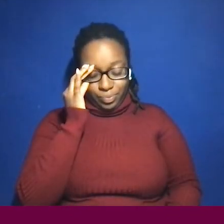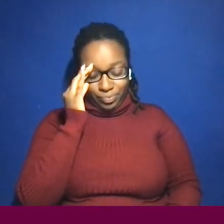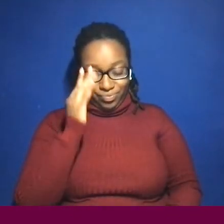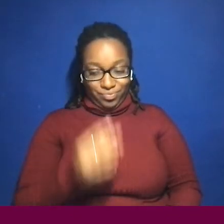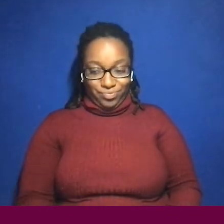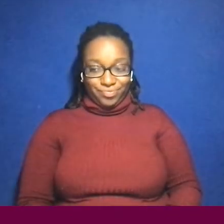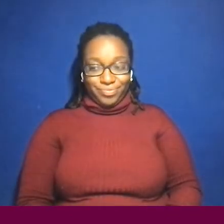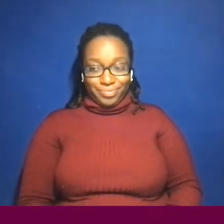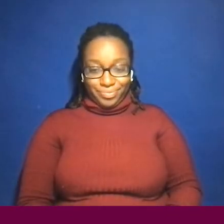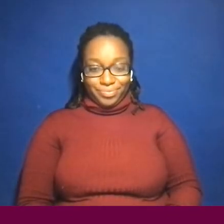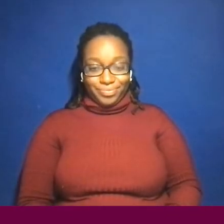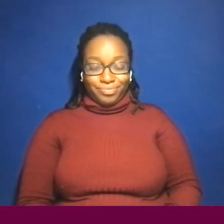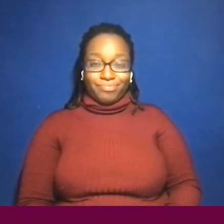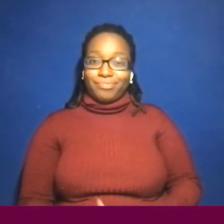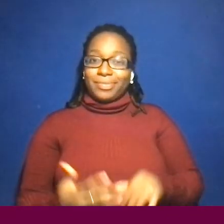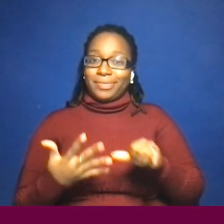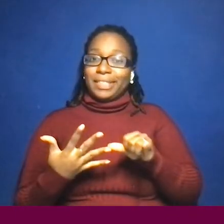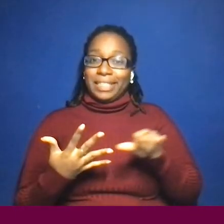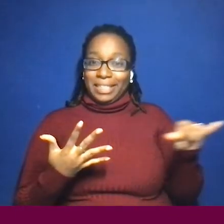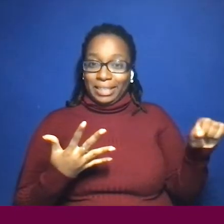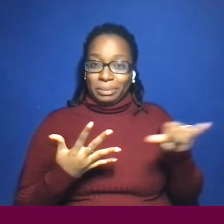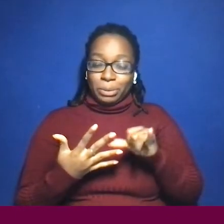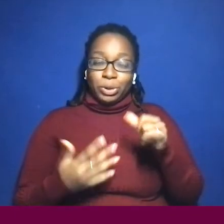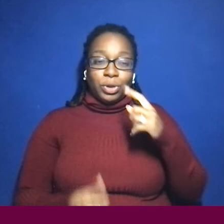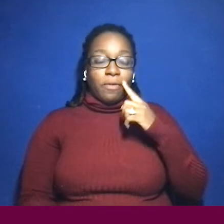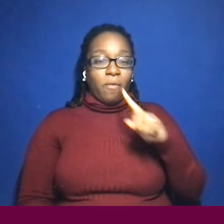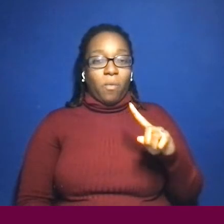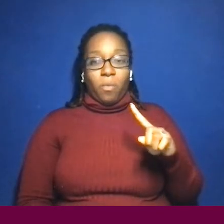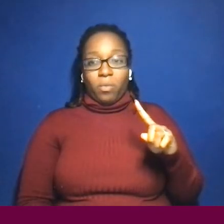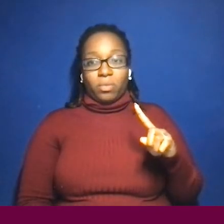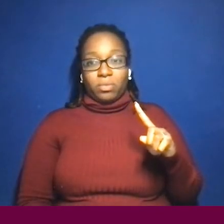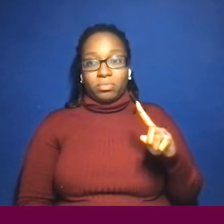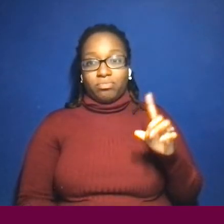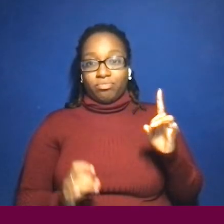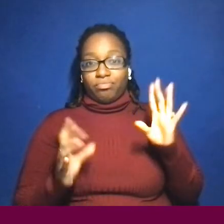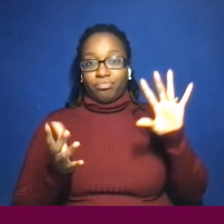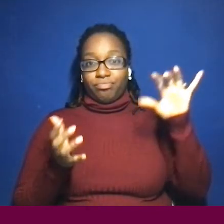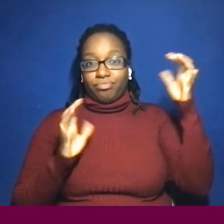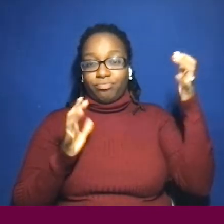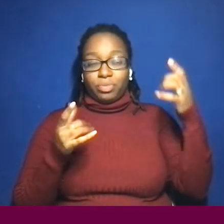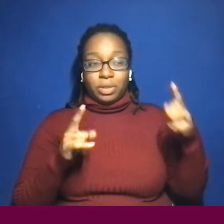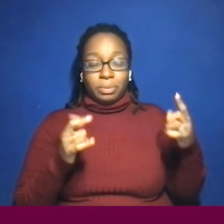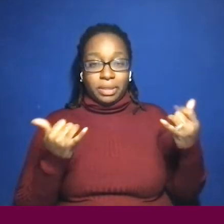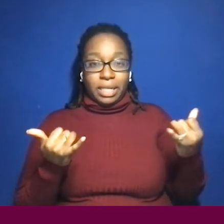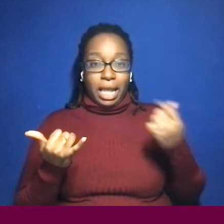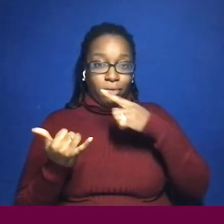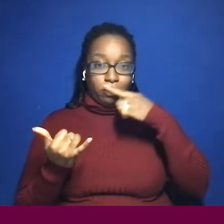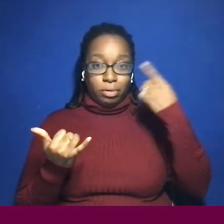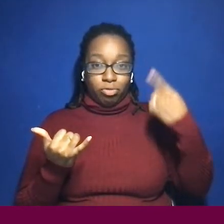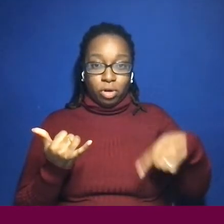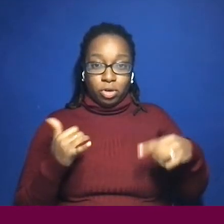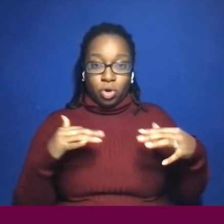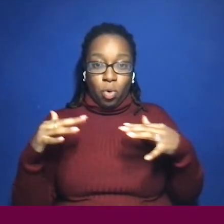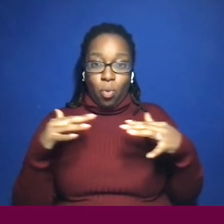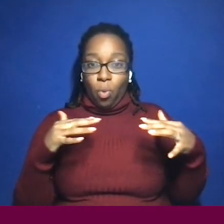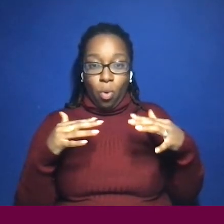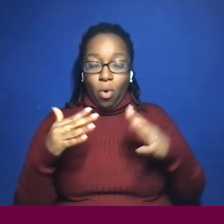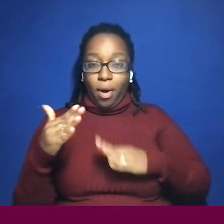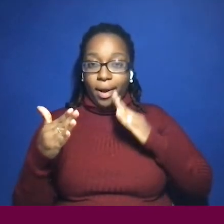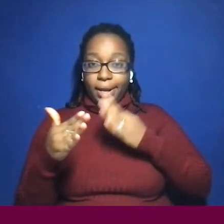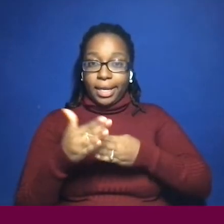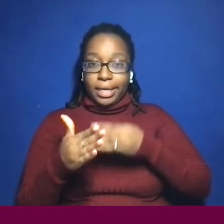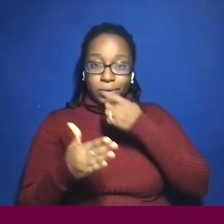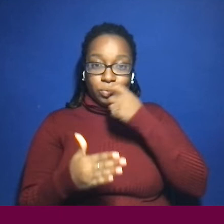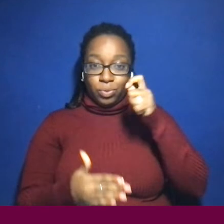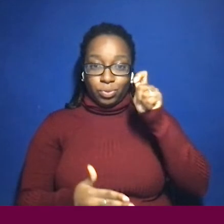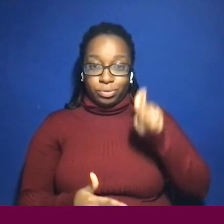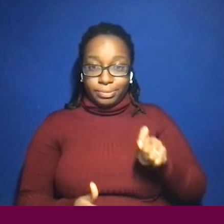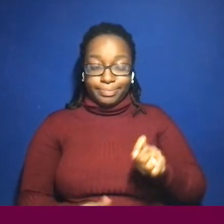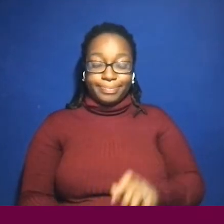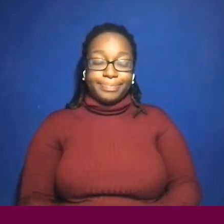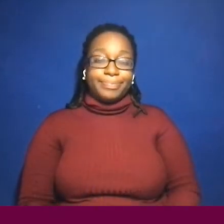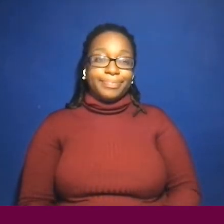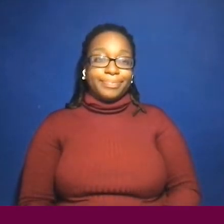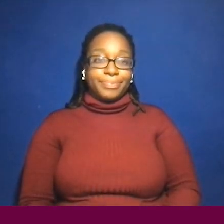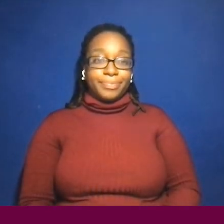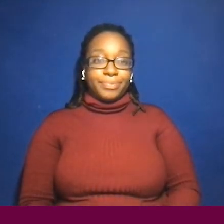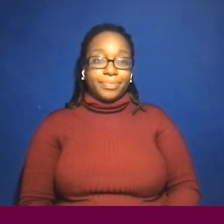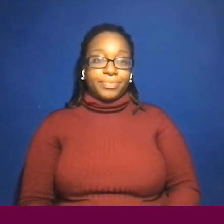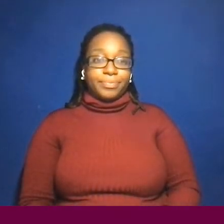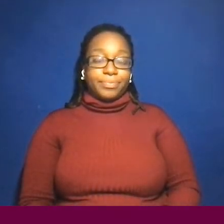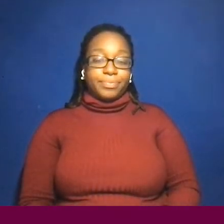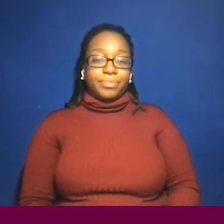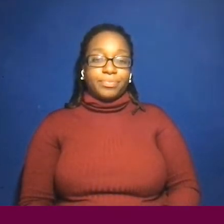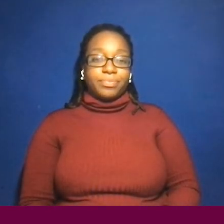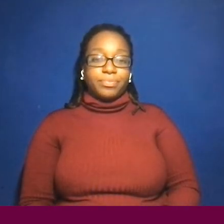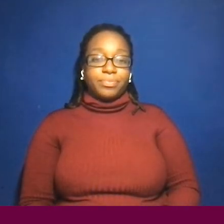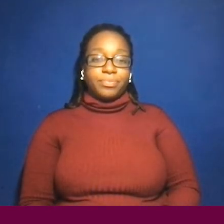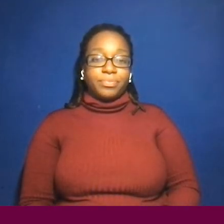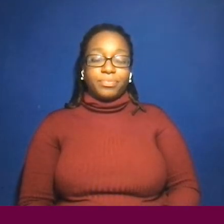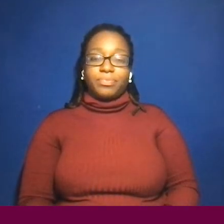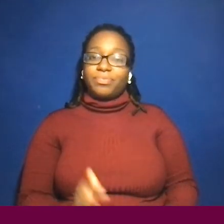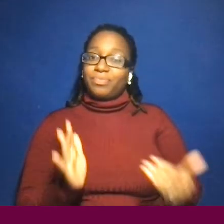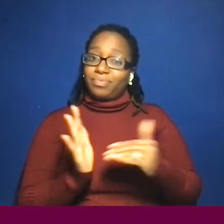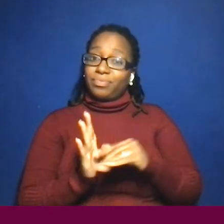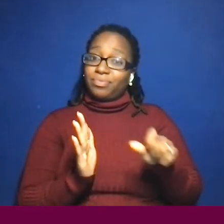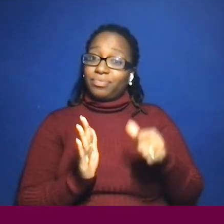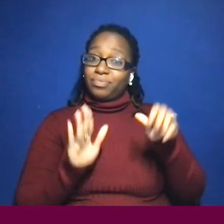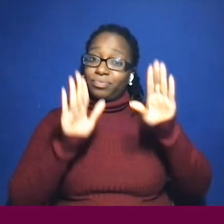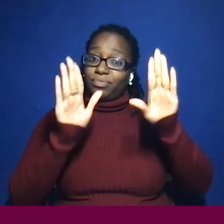so similar in the Russia's war against Ukraine. And again, another great example is the leadership